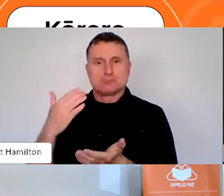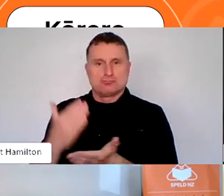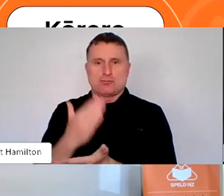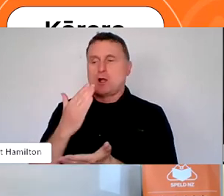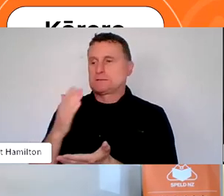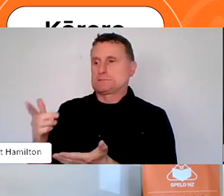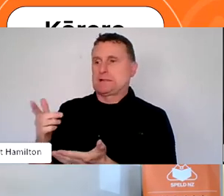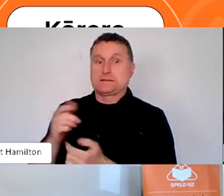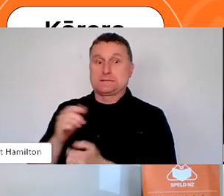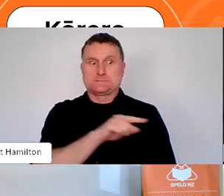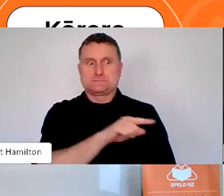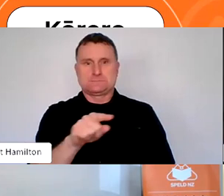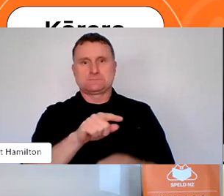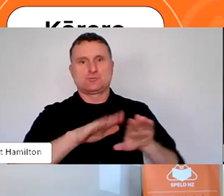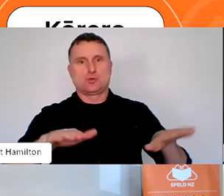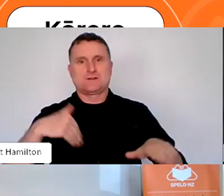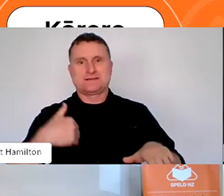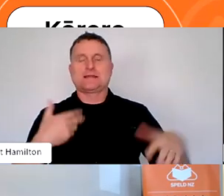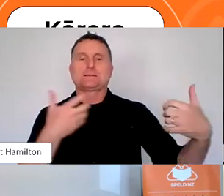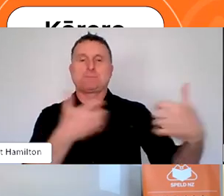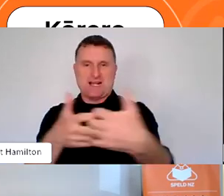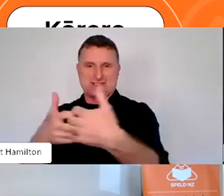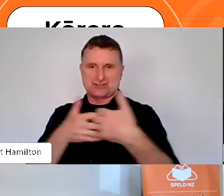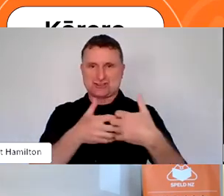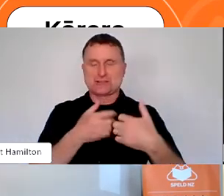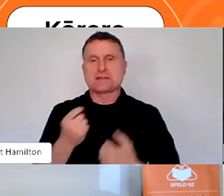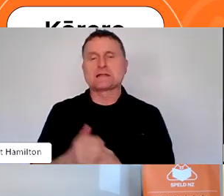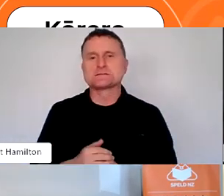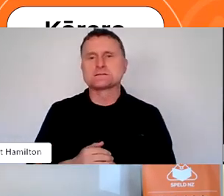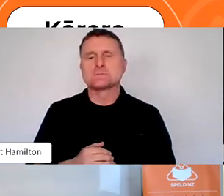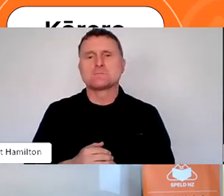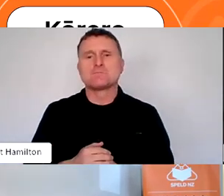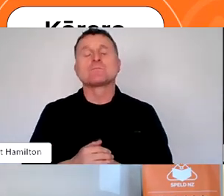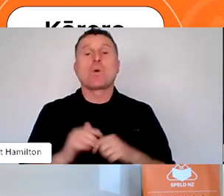classes. And part of that is our funding, we get LSF as part of